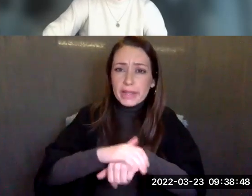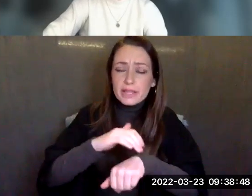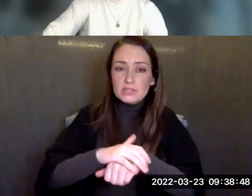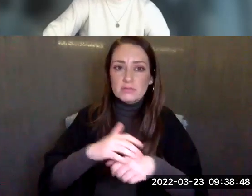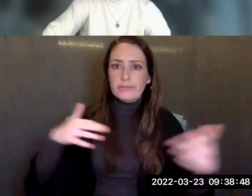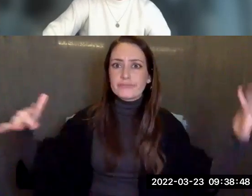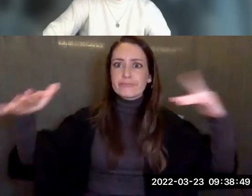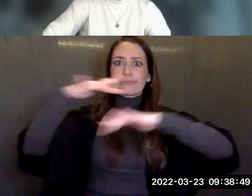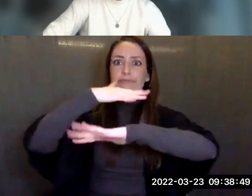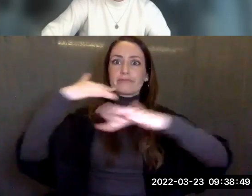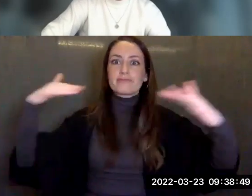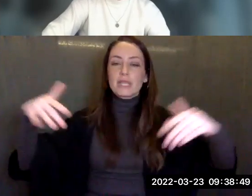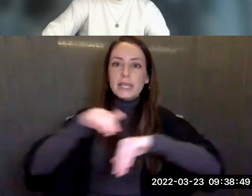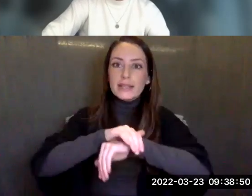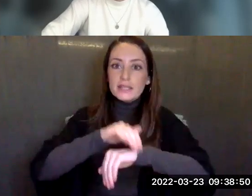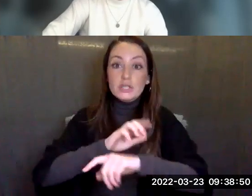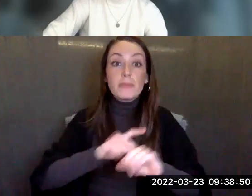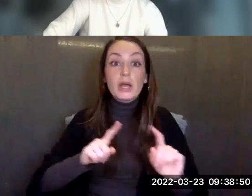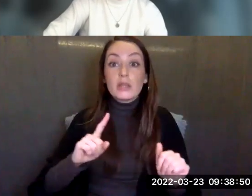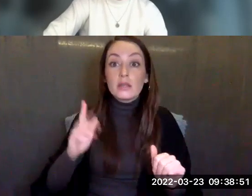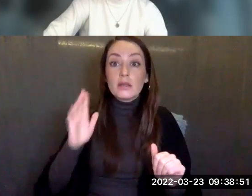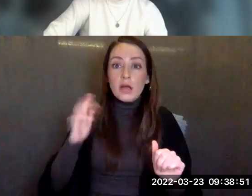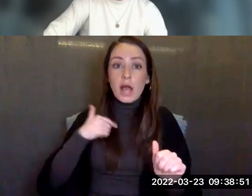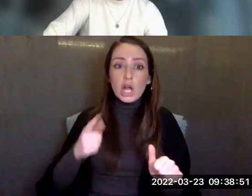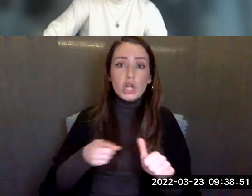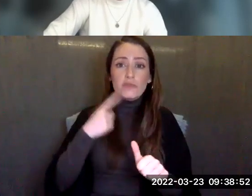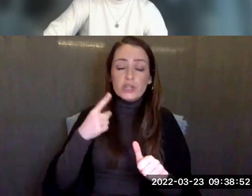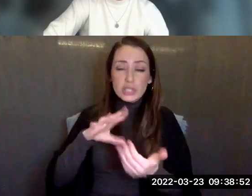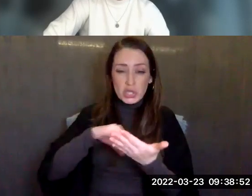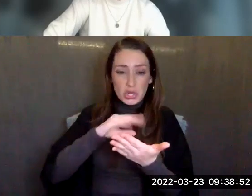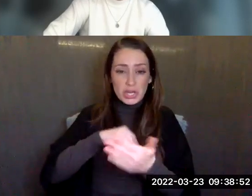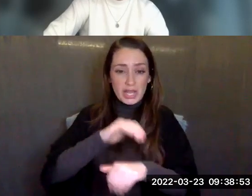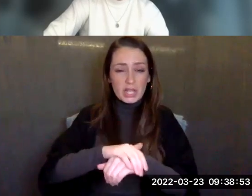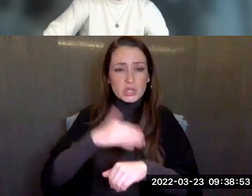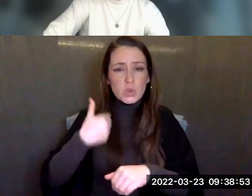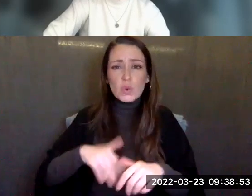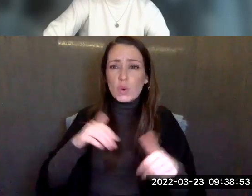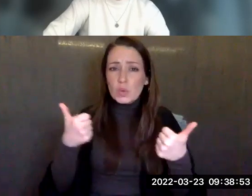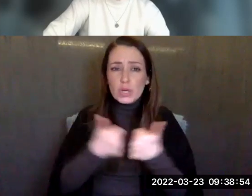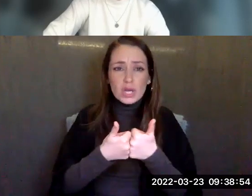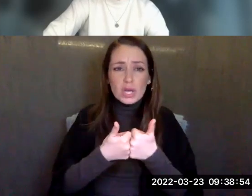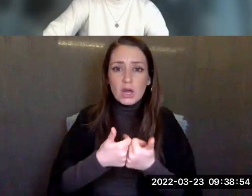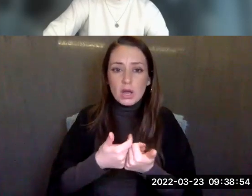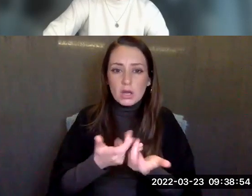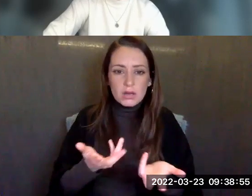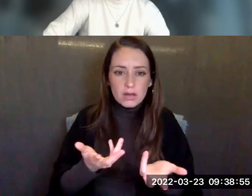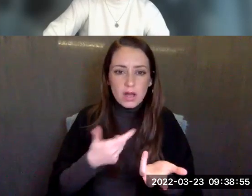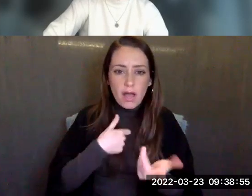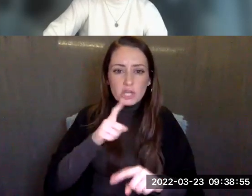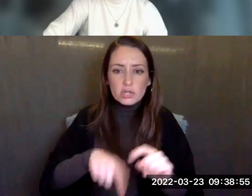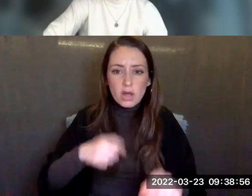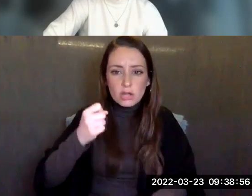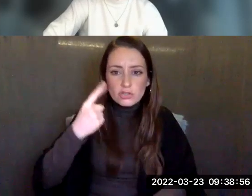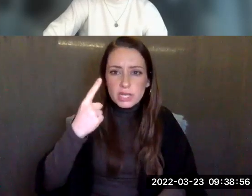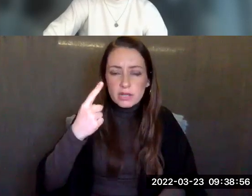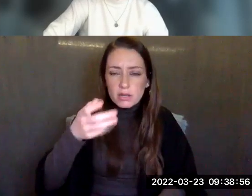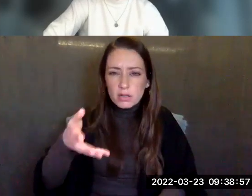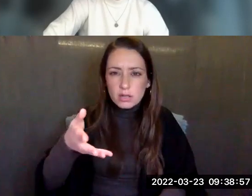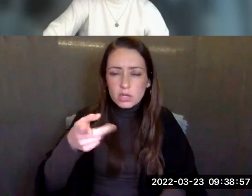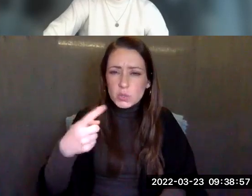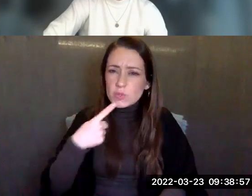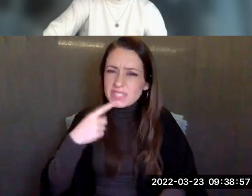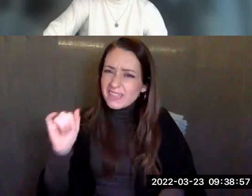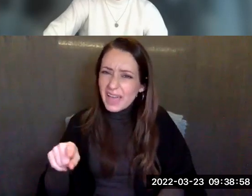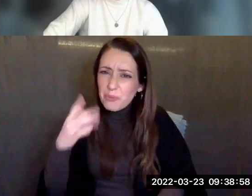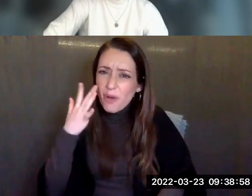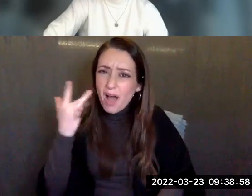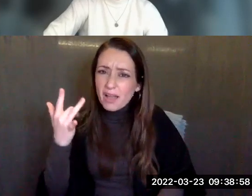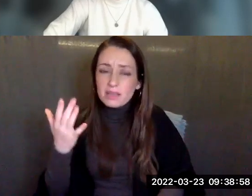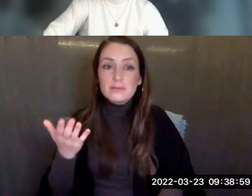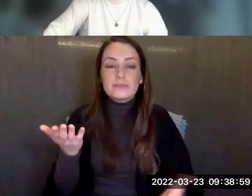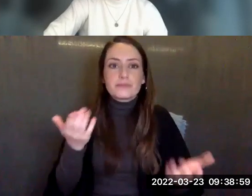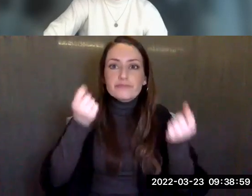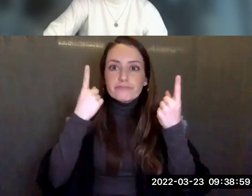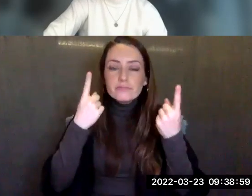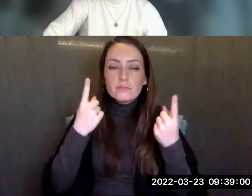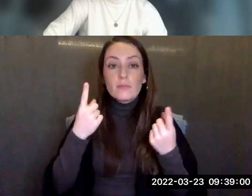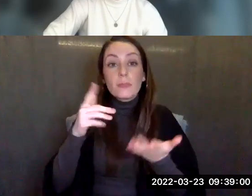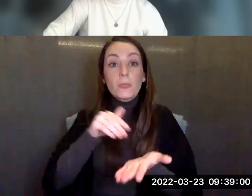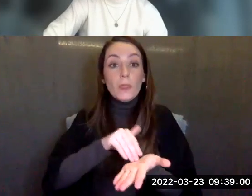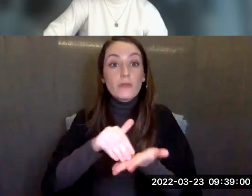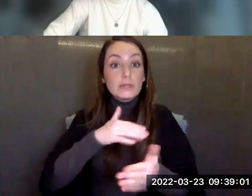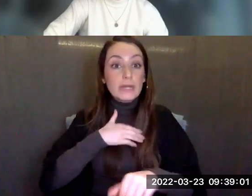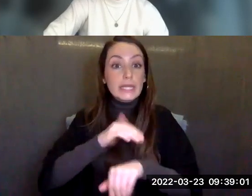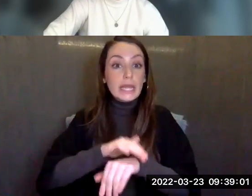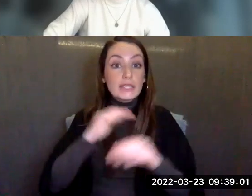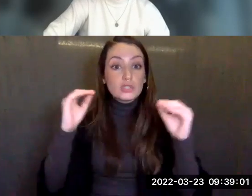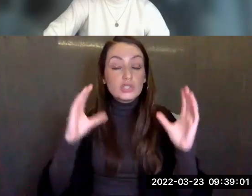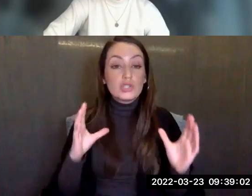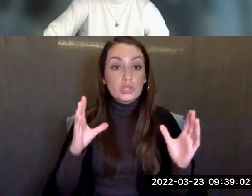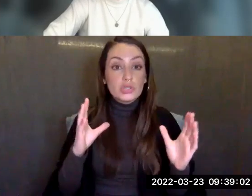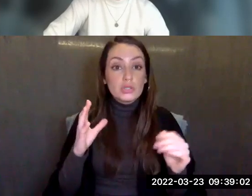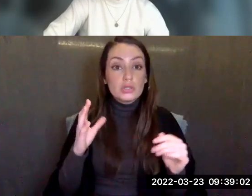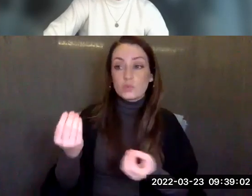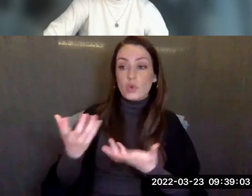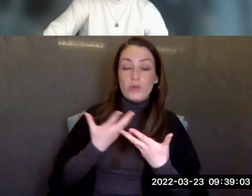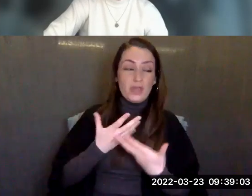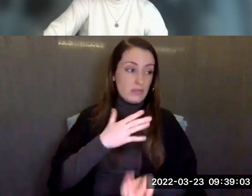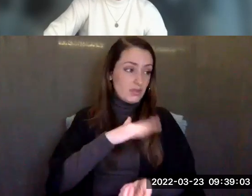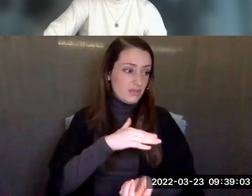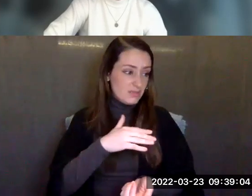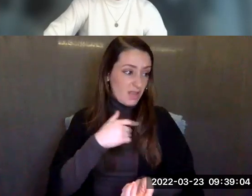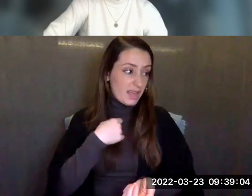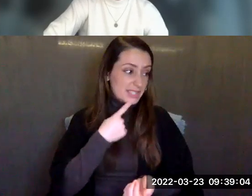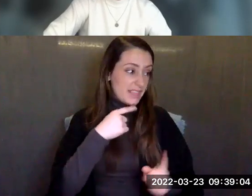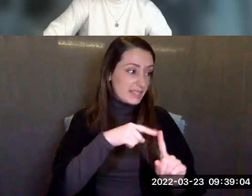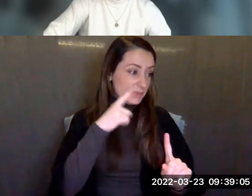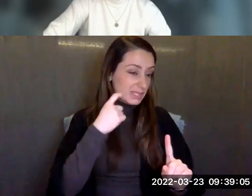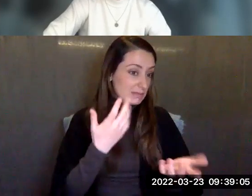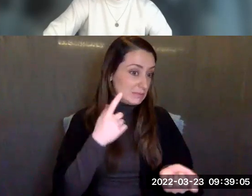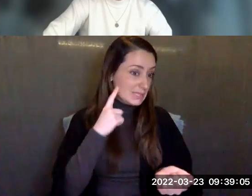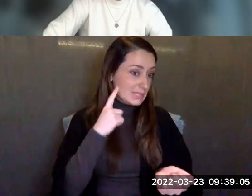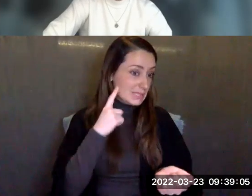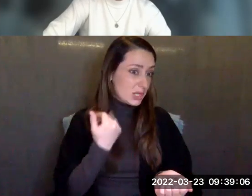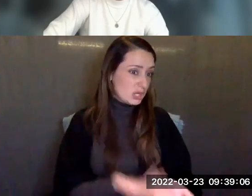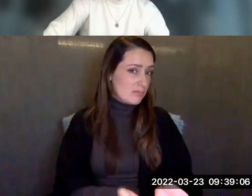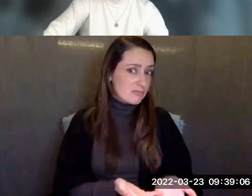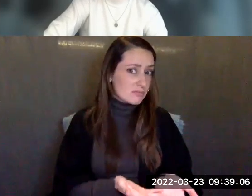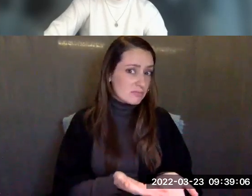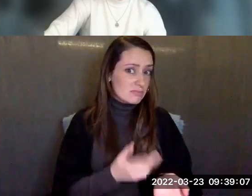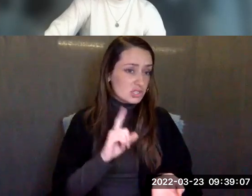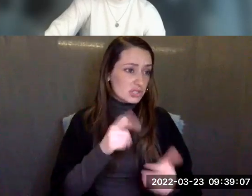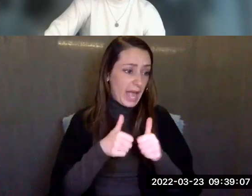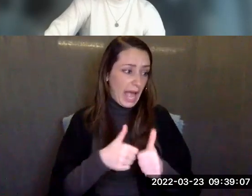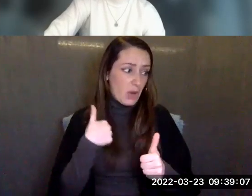But when I first learned English it was very very hard I did not understand why there's things that certain people say, and a lot of times. Even my English teacher would would say, because it sounds better you know it's just the way people speak